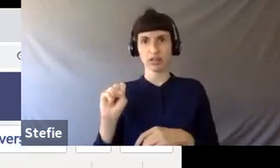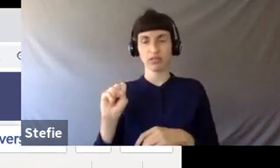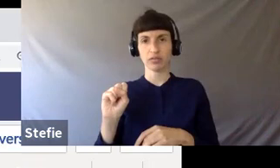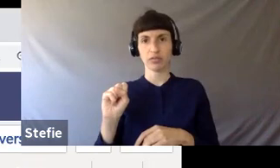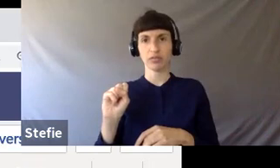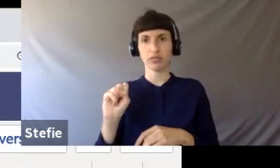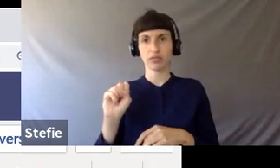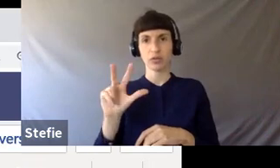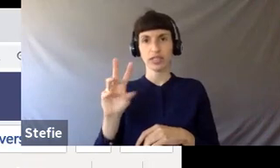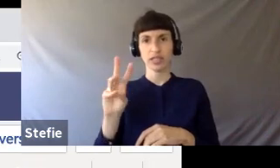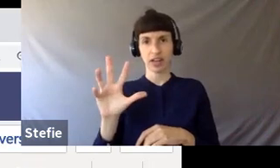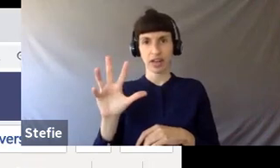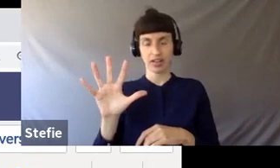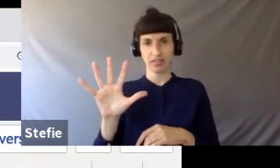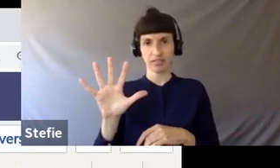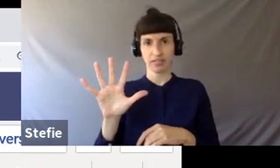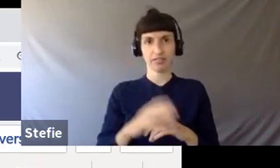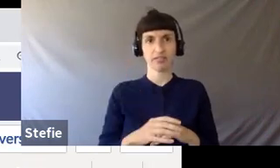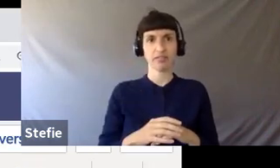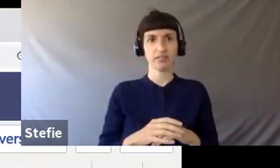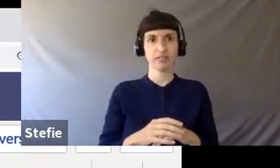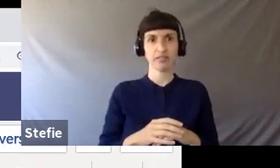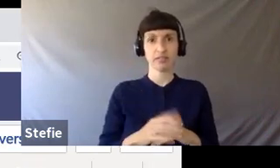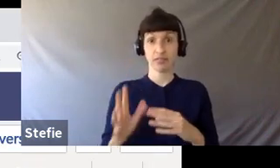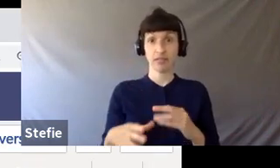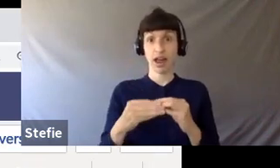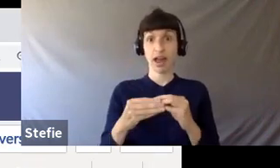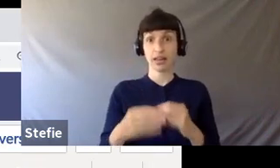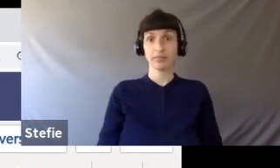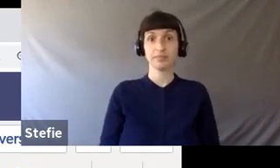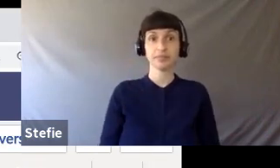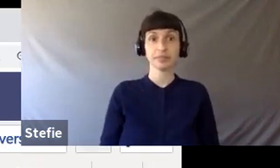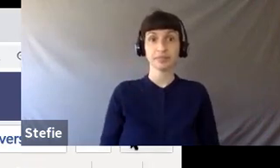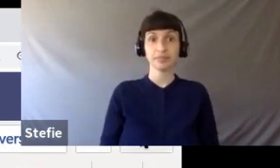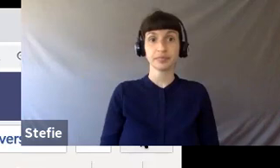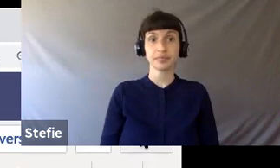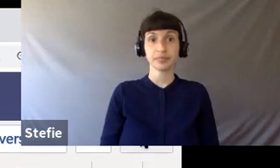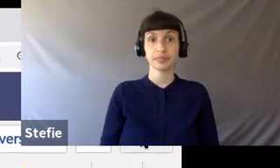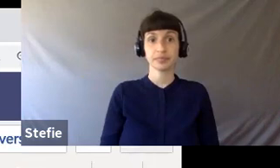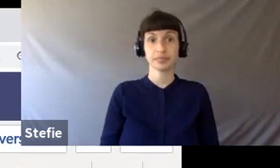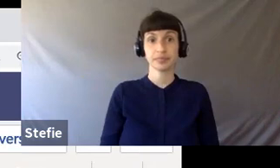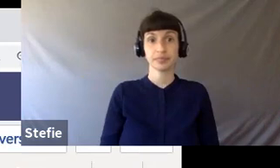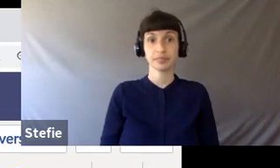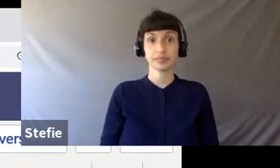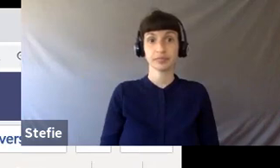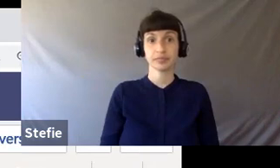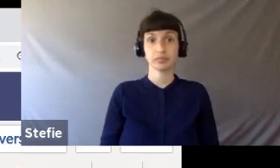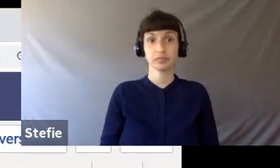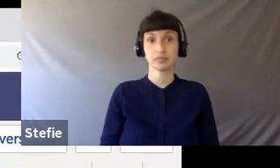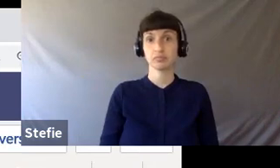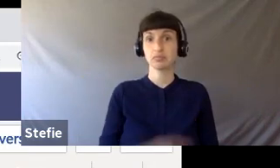so if you do a file here, it creates a doc. It opens it up in my team window using an online Microsoft version office 365. I can add this.